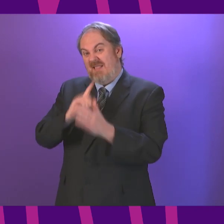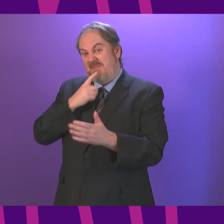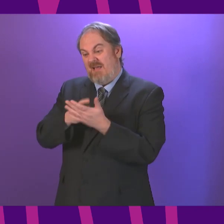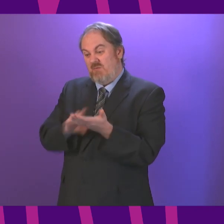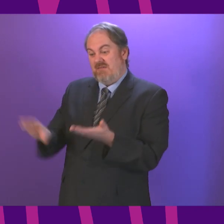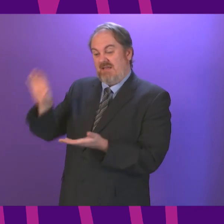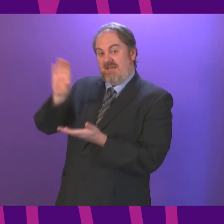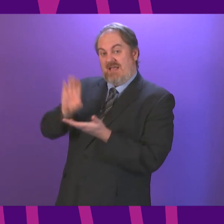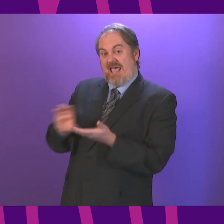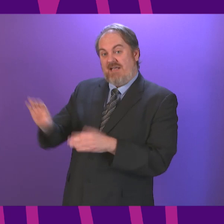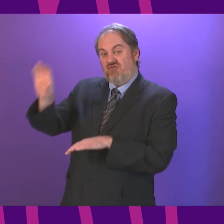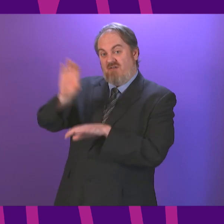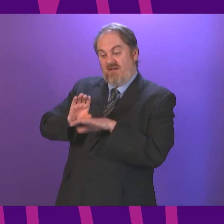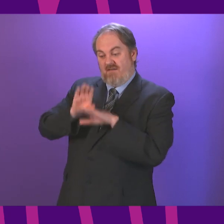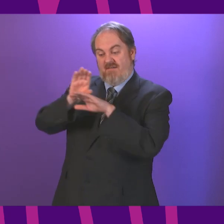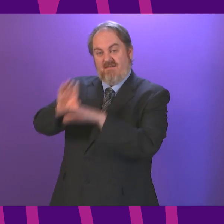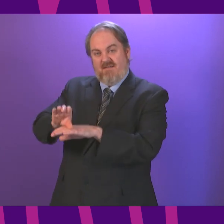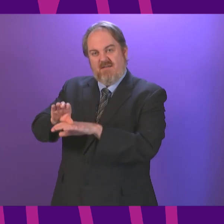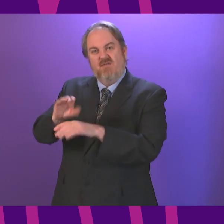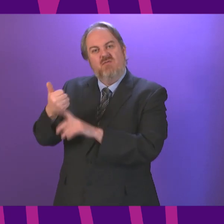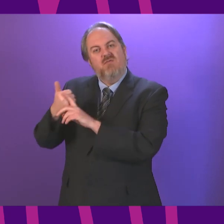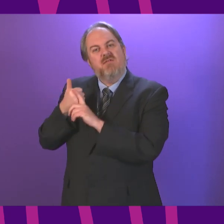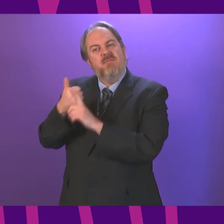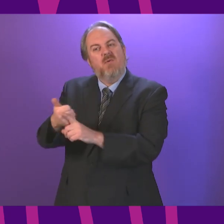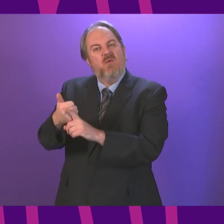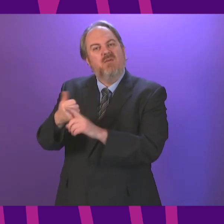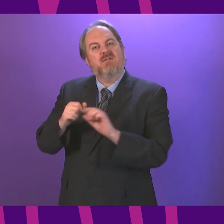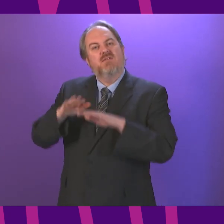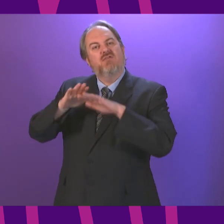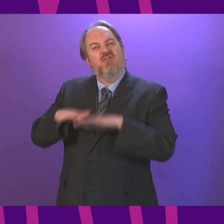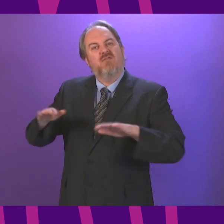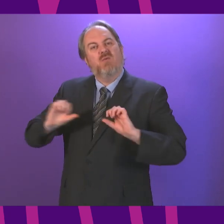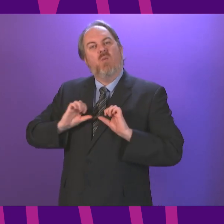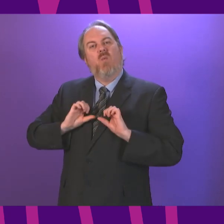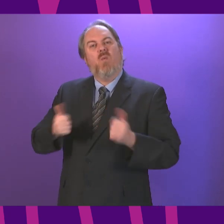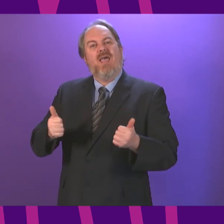allow us to focus on the broader wellbeing of children, so that we make sure that they recover